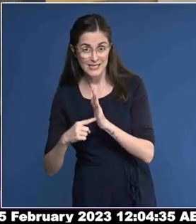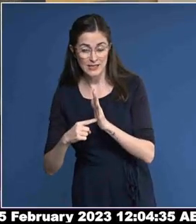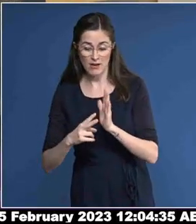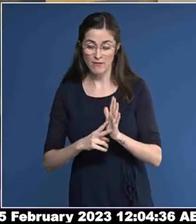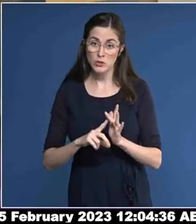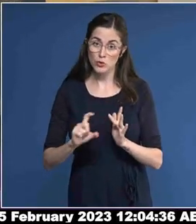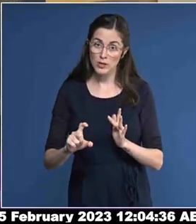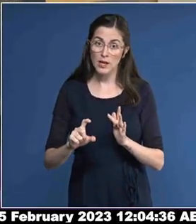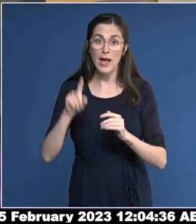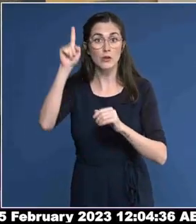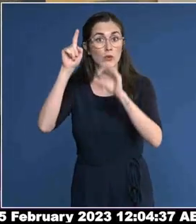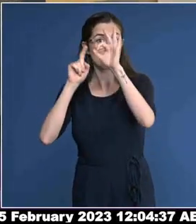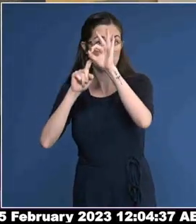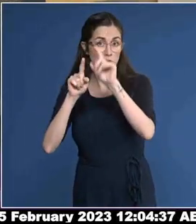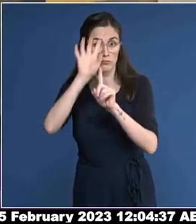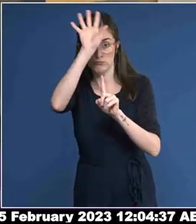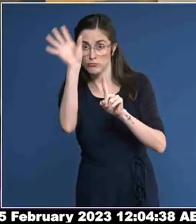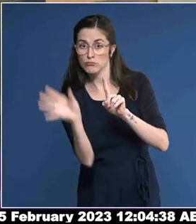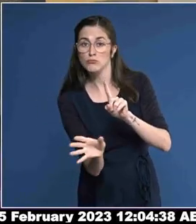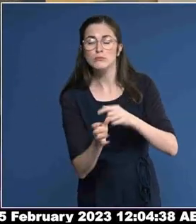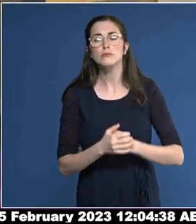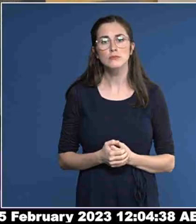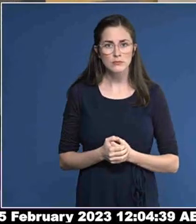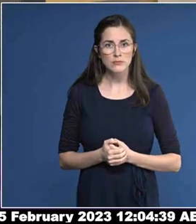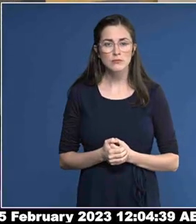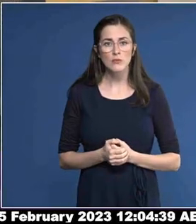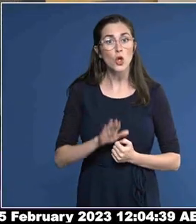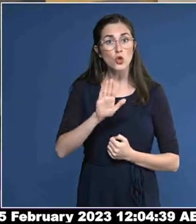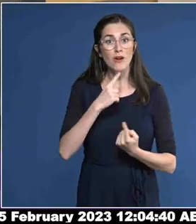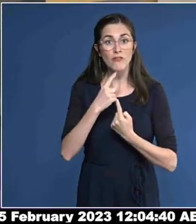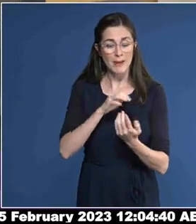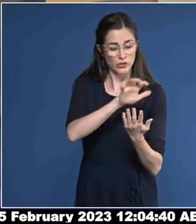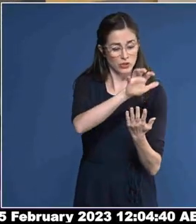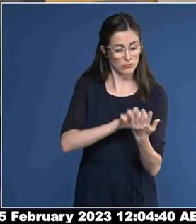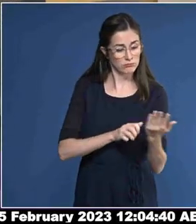And in the information you have provided to the Royal Commission, it seems like a fairly